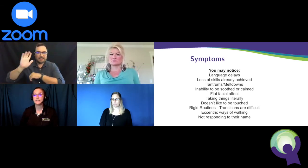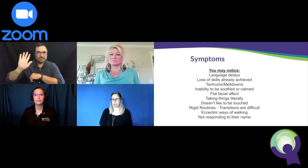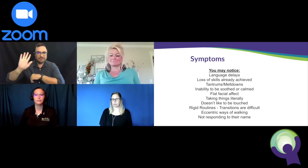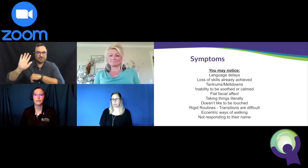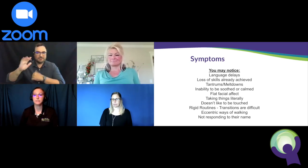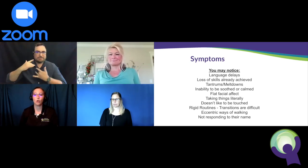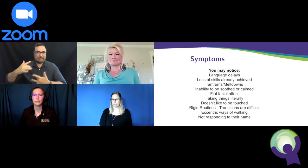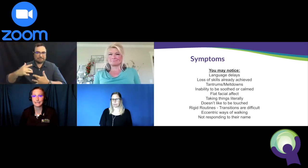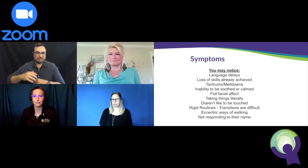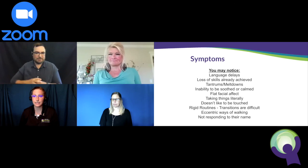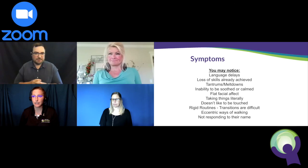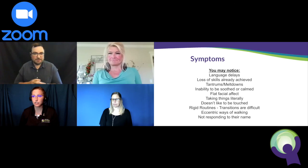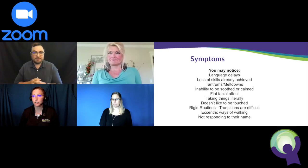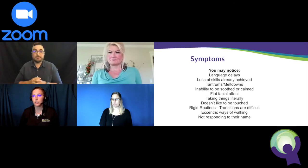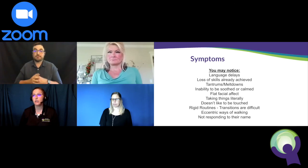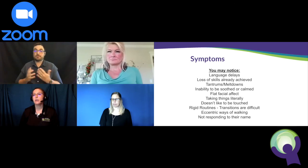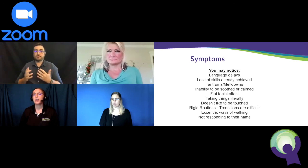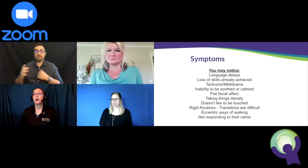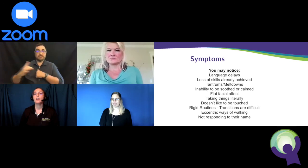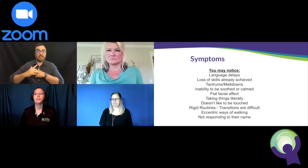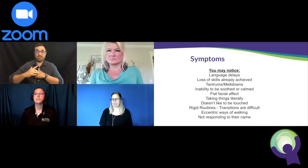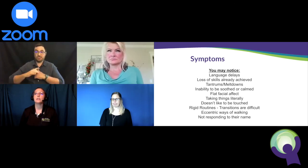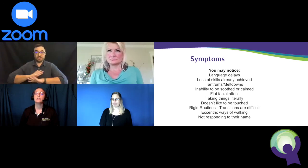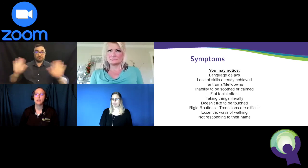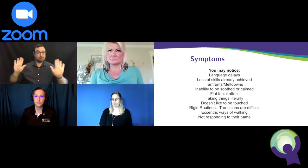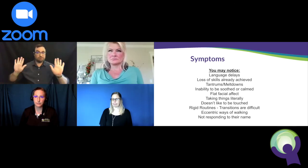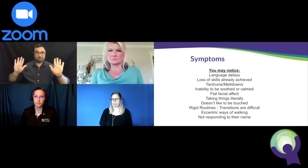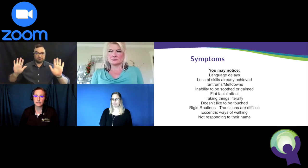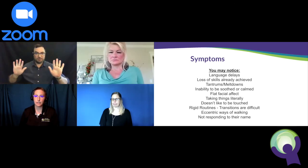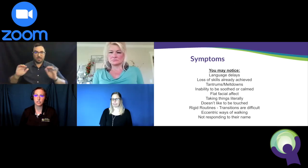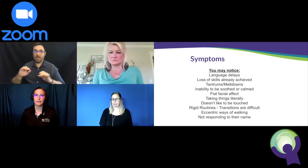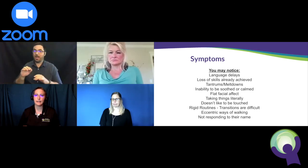Some of them don't like to be touched. Others love to be touched and they like the